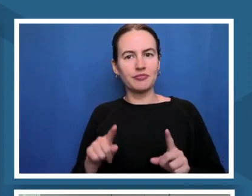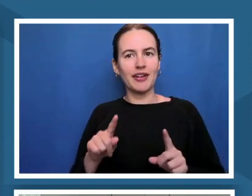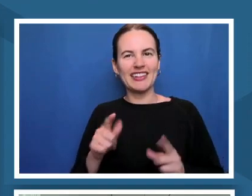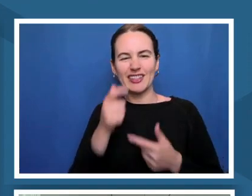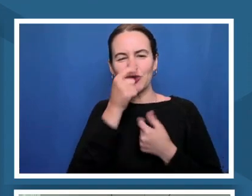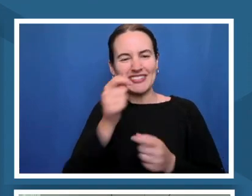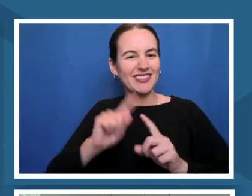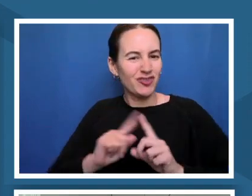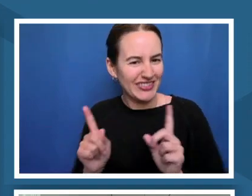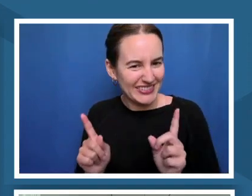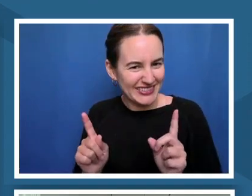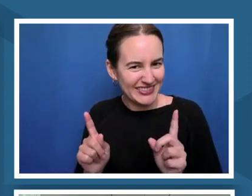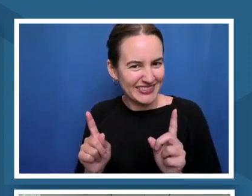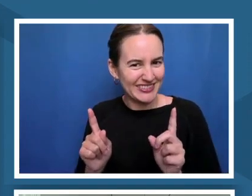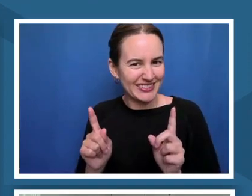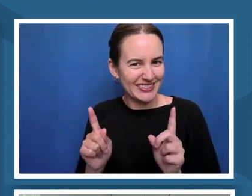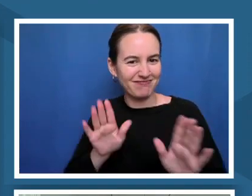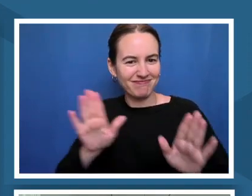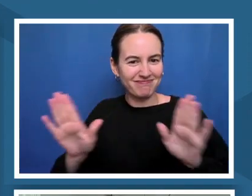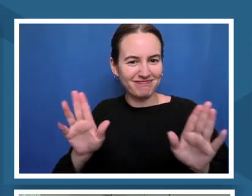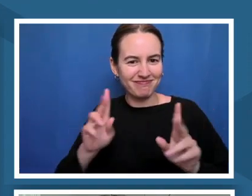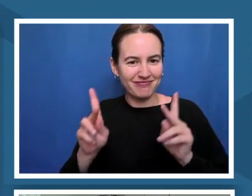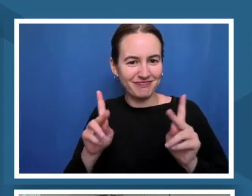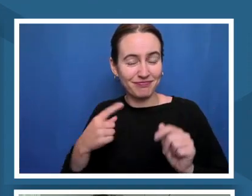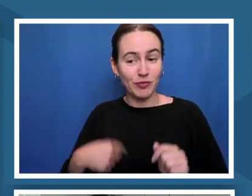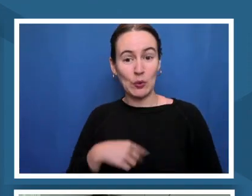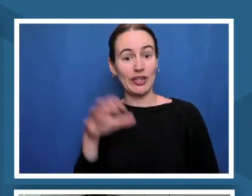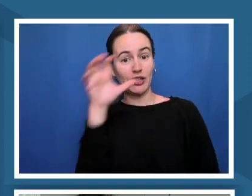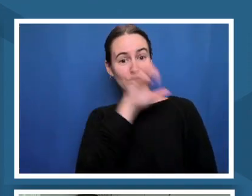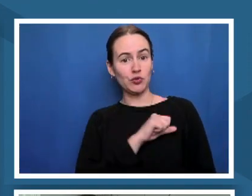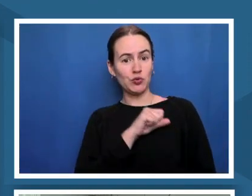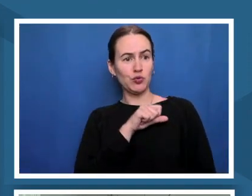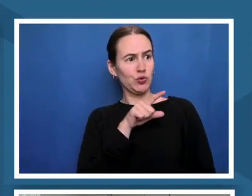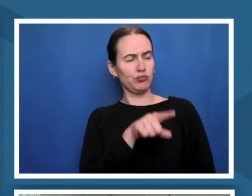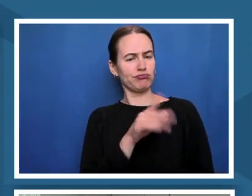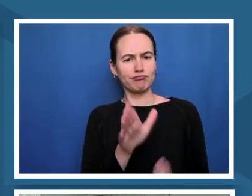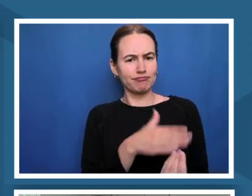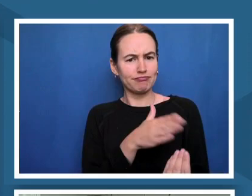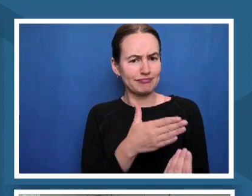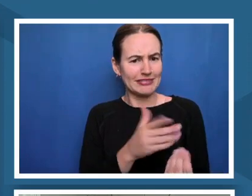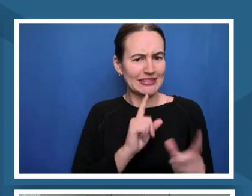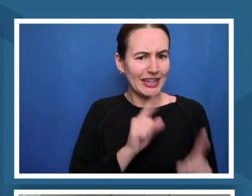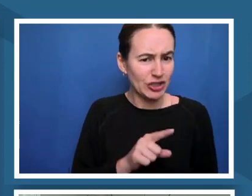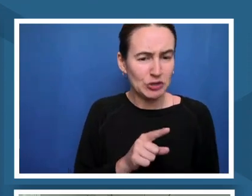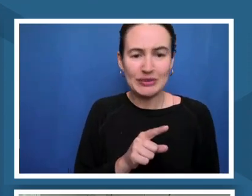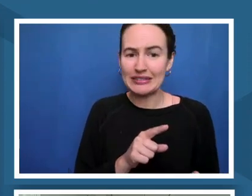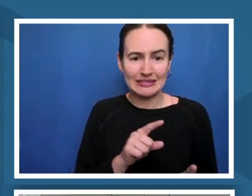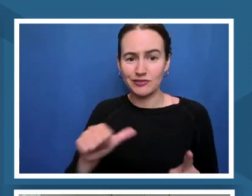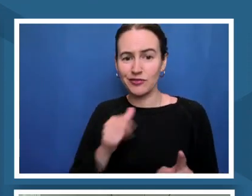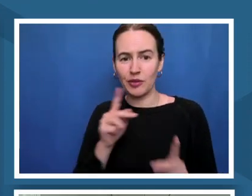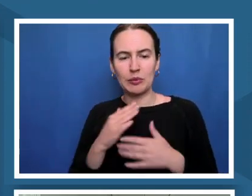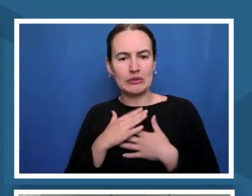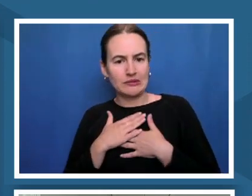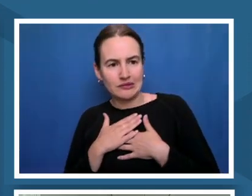people that we might assume some questions are quite easy to answer but they may actually make others feel very